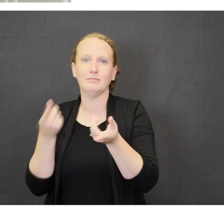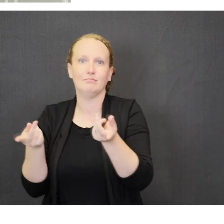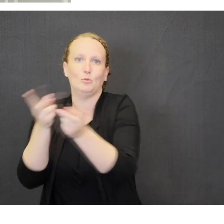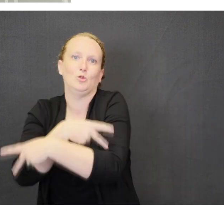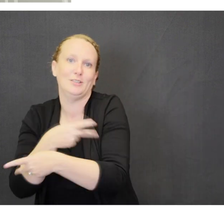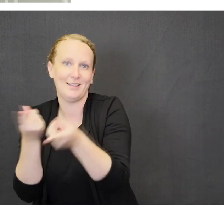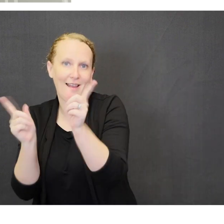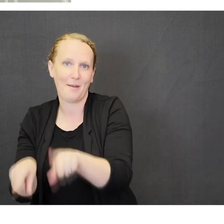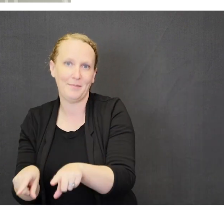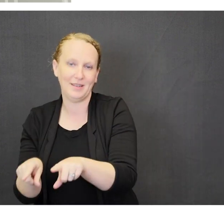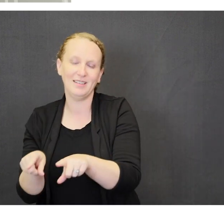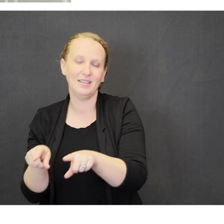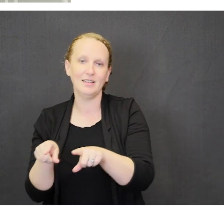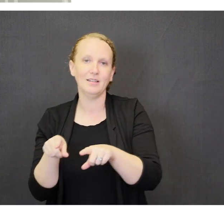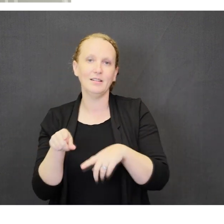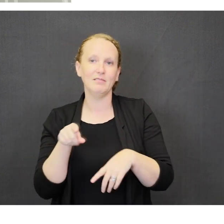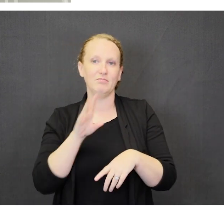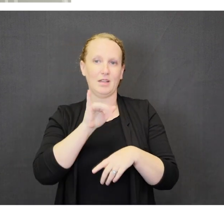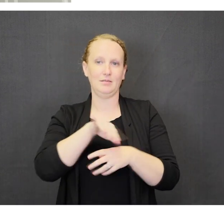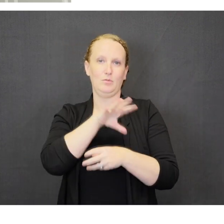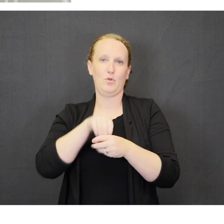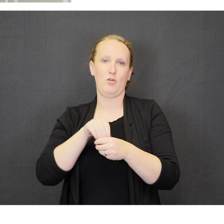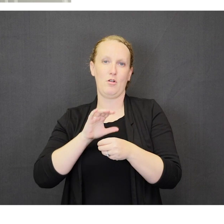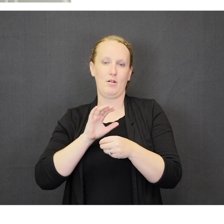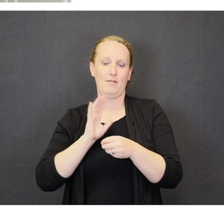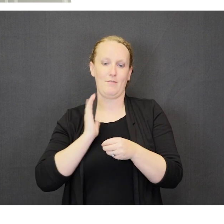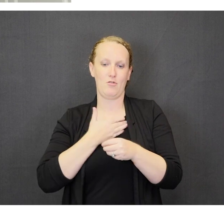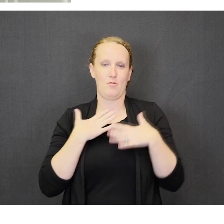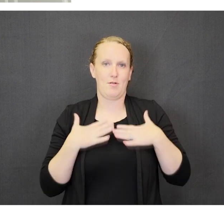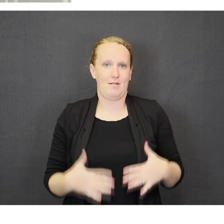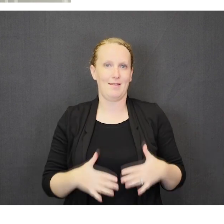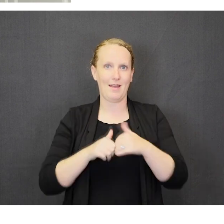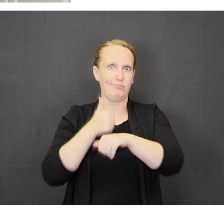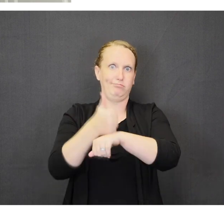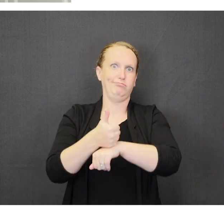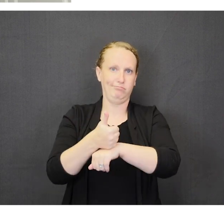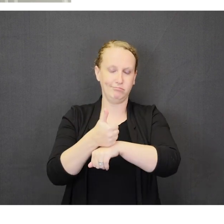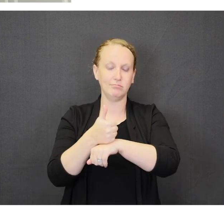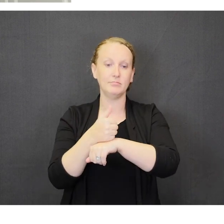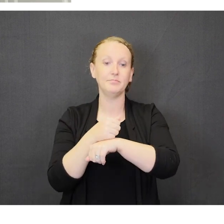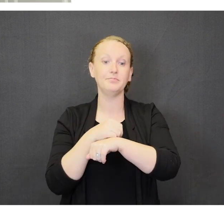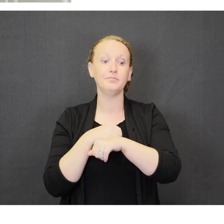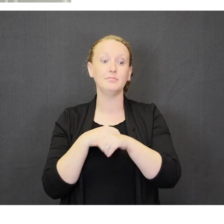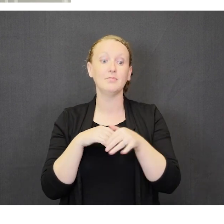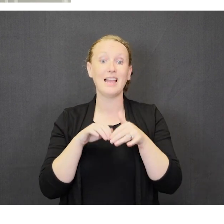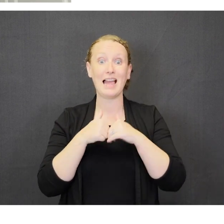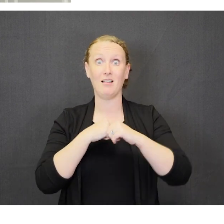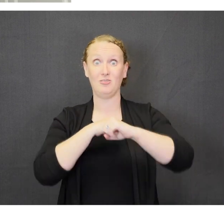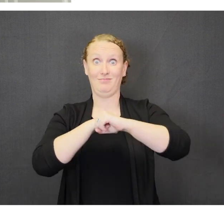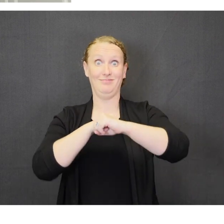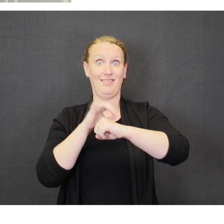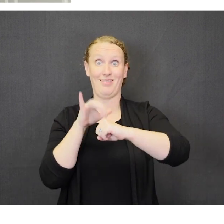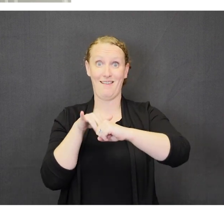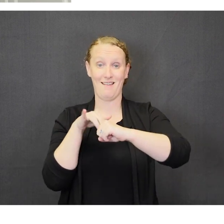a protective part of our design and one of the most helpful things you can do